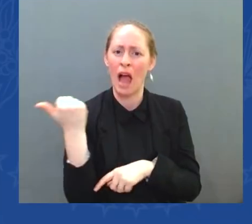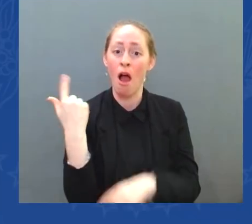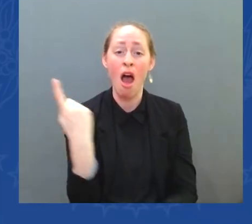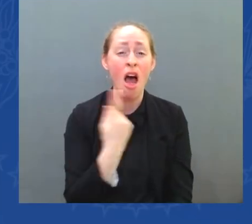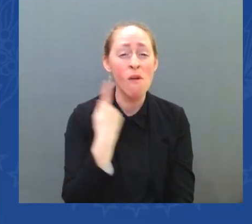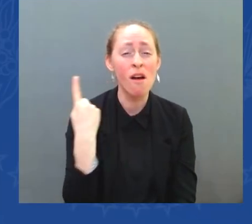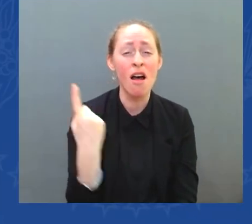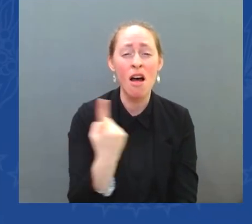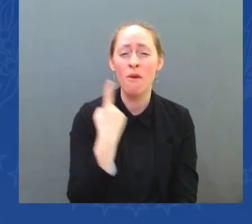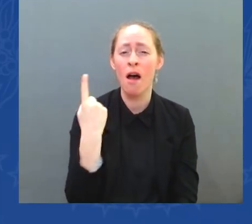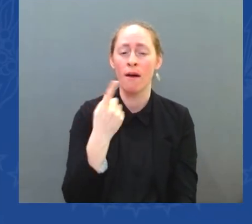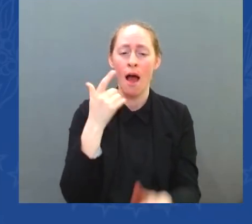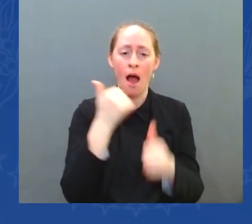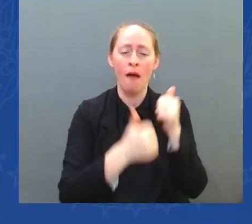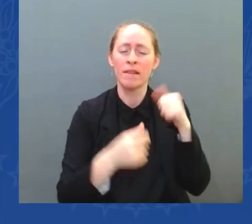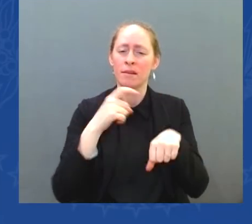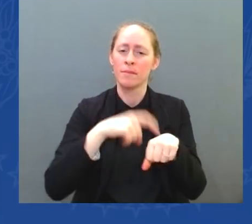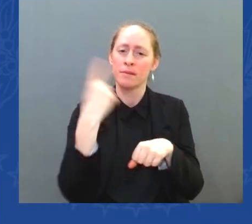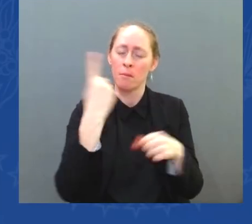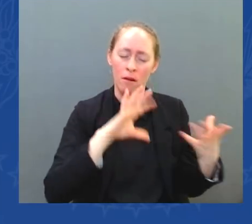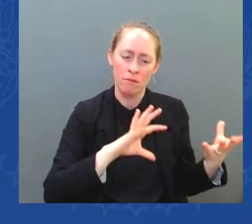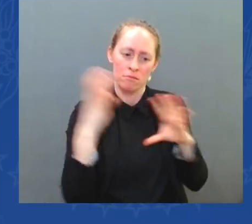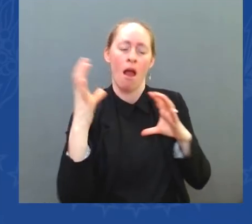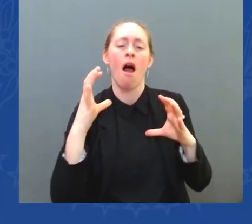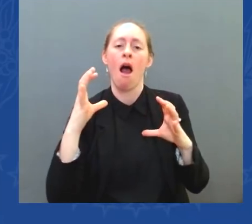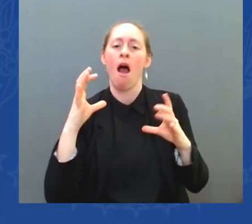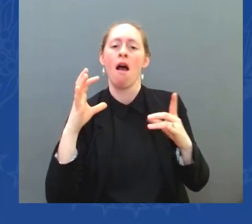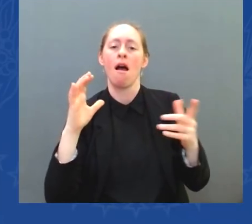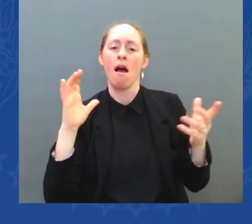we turned into an opportunity. And that's exactly what we're going to do today.